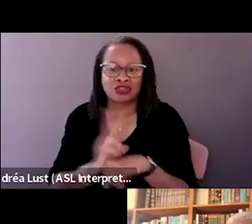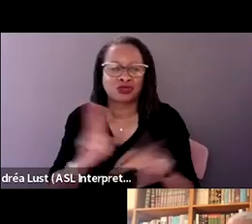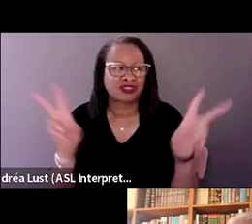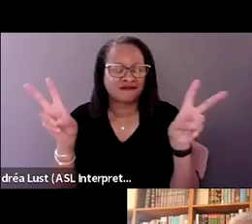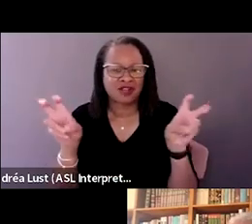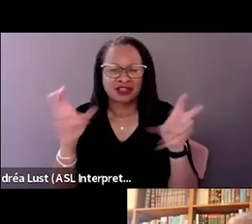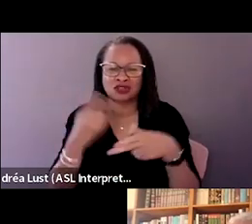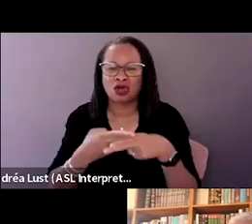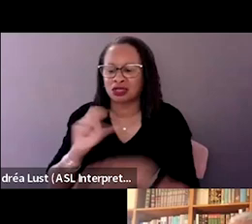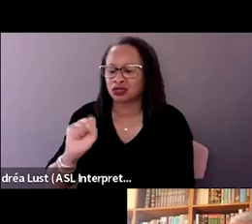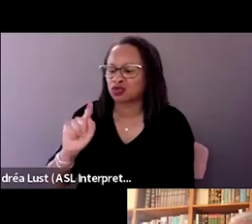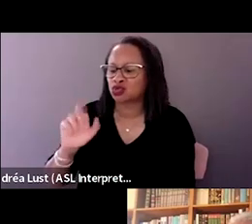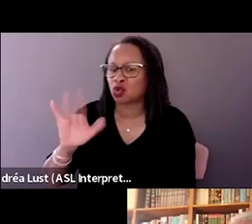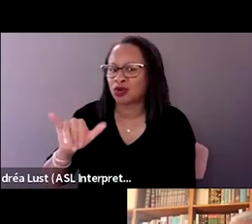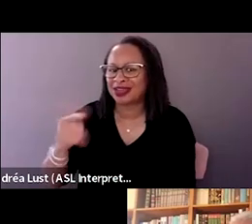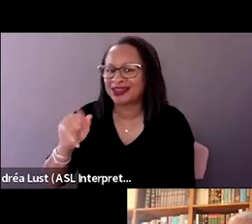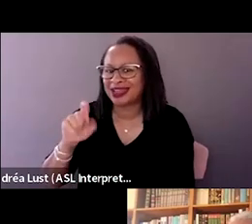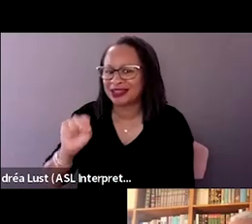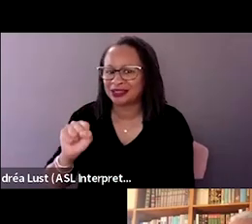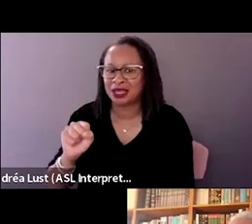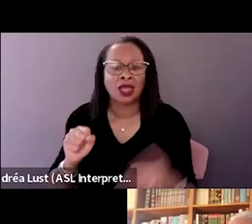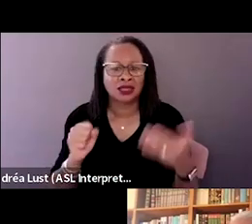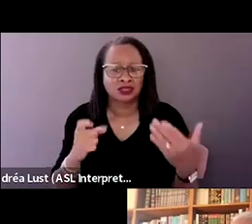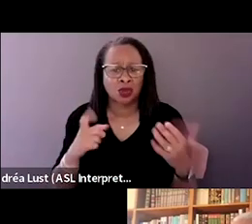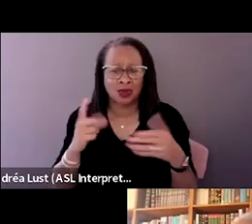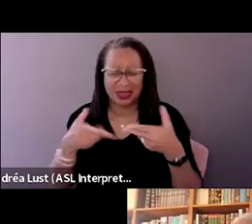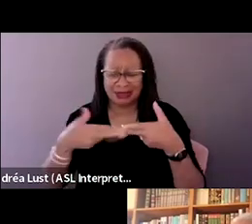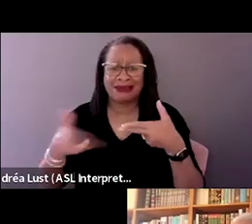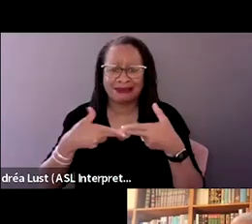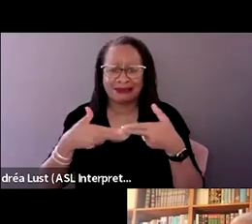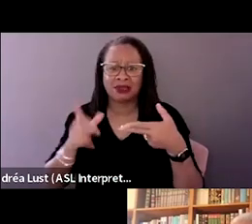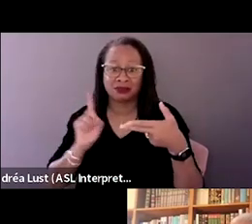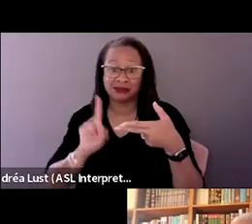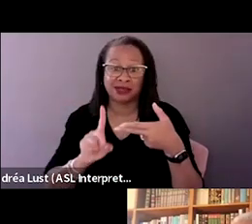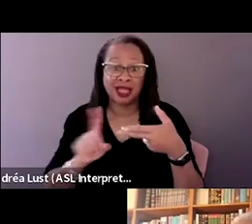you know, what gates are they likely to have to pass through as their story continues?